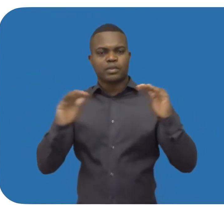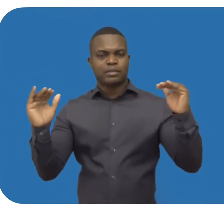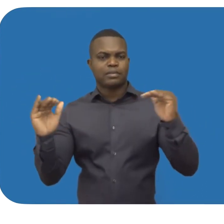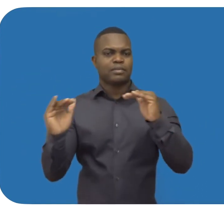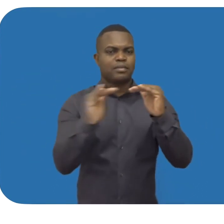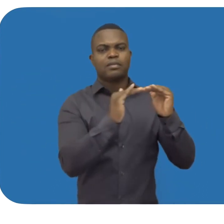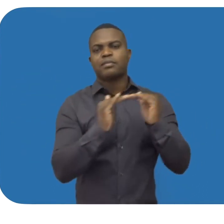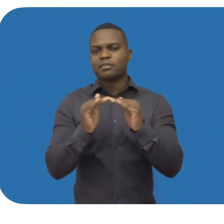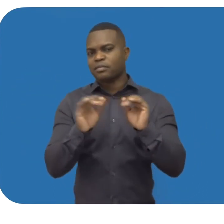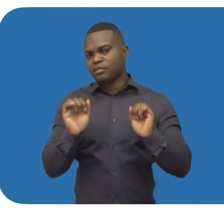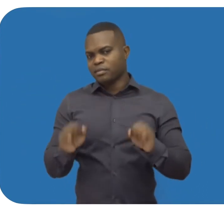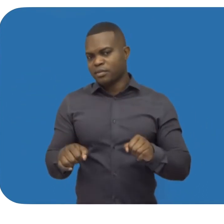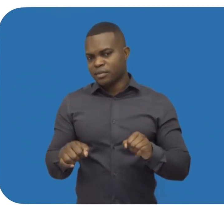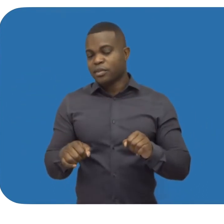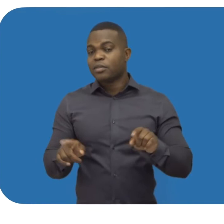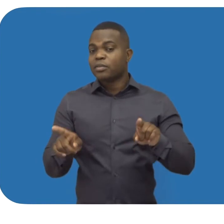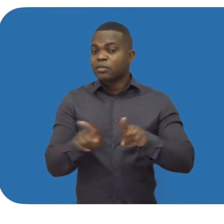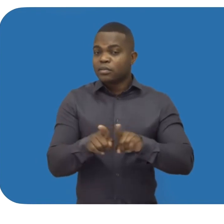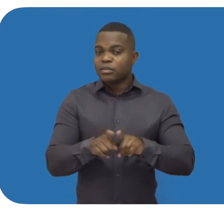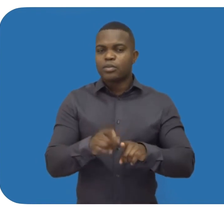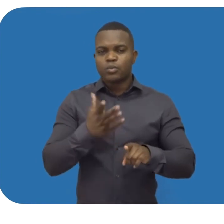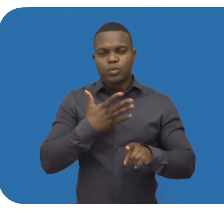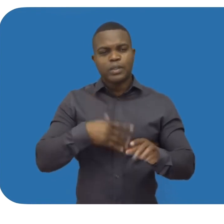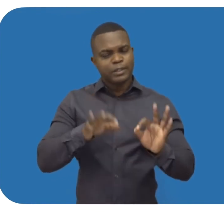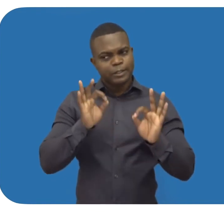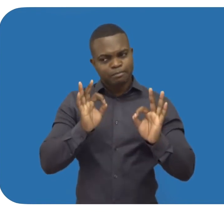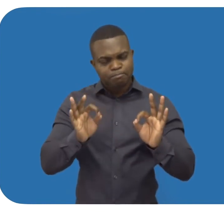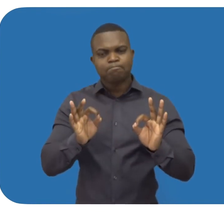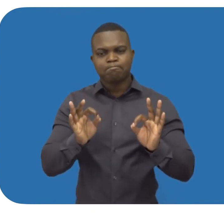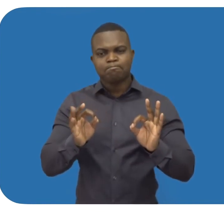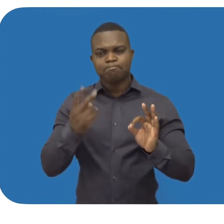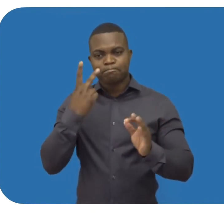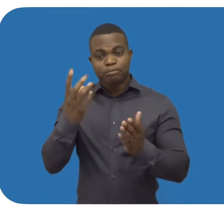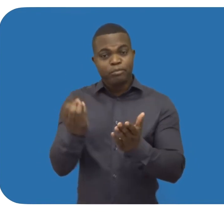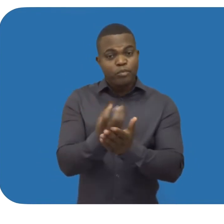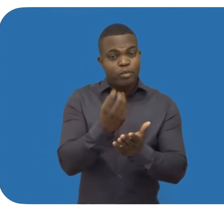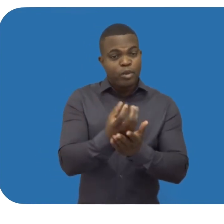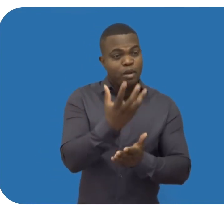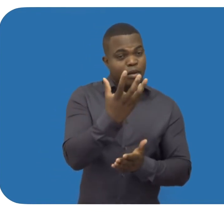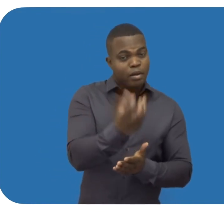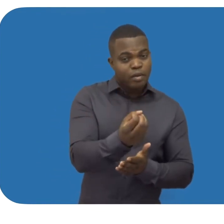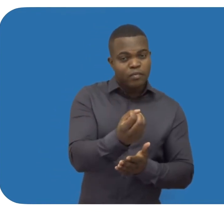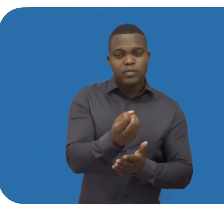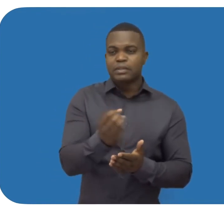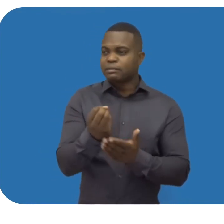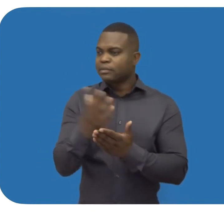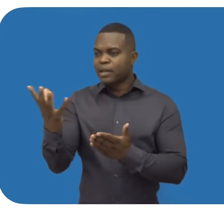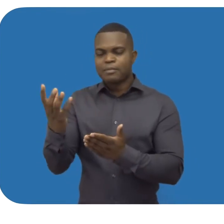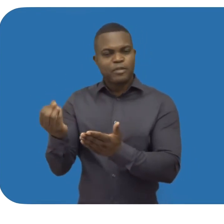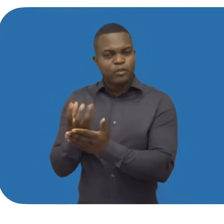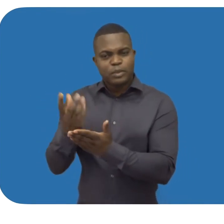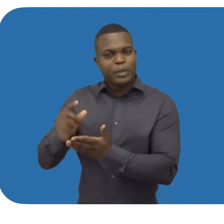At the same time, we had to be realistic and see what information would actually be available for enough resources.